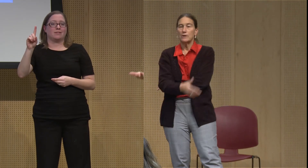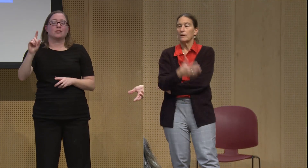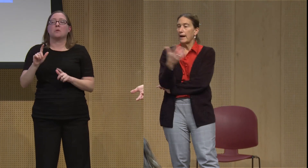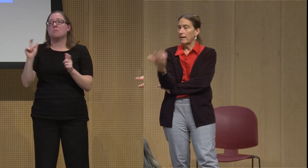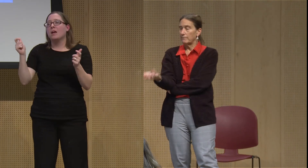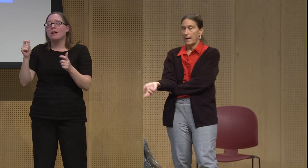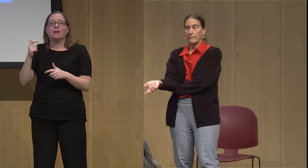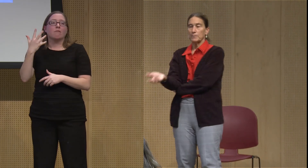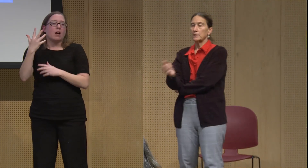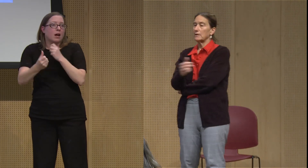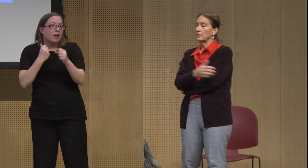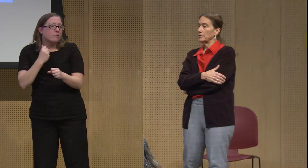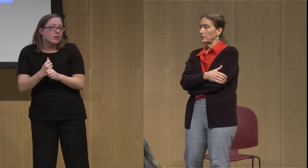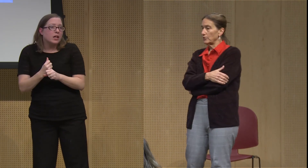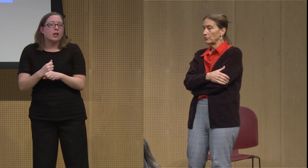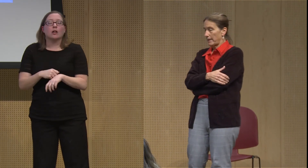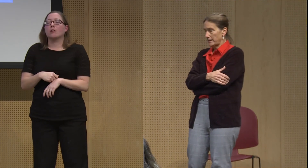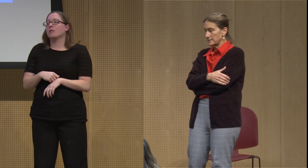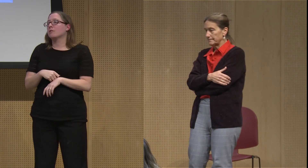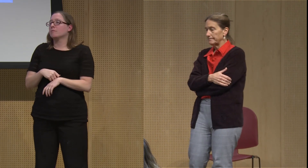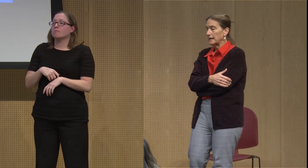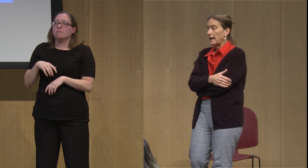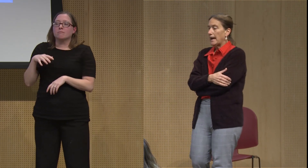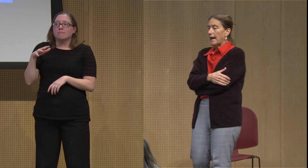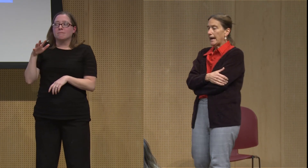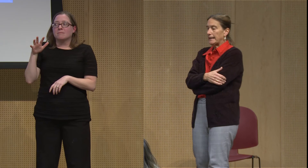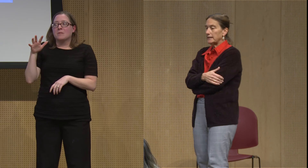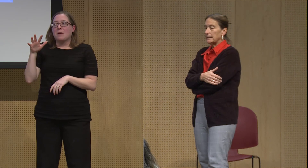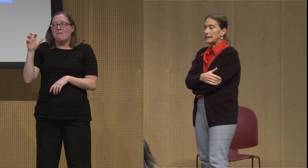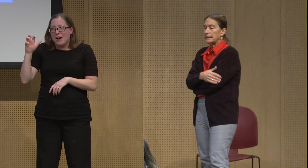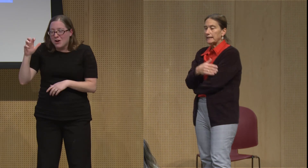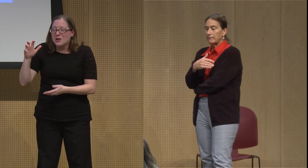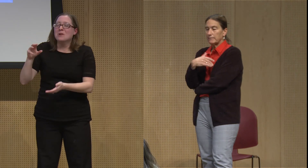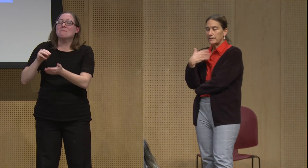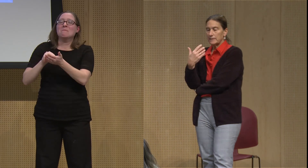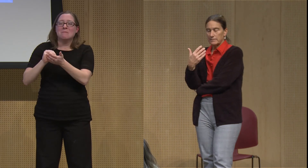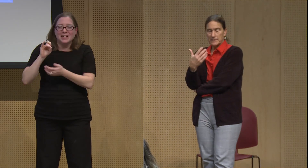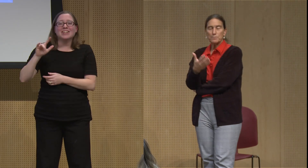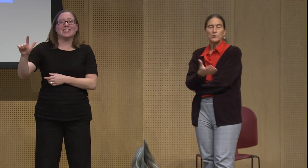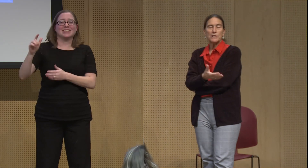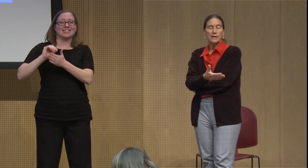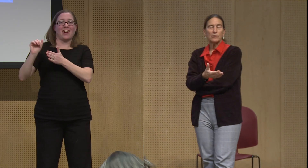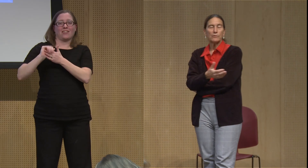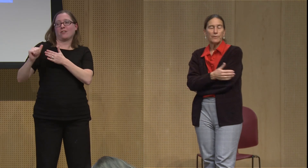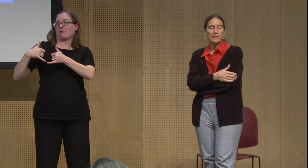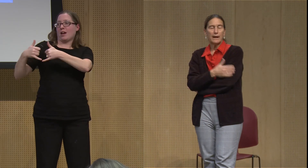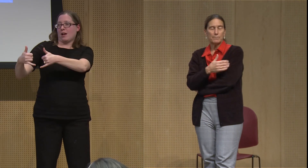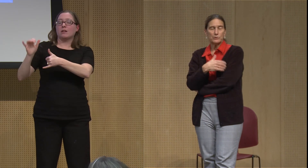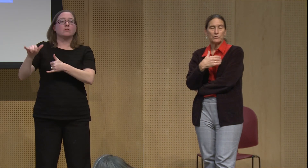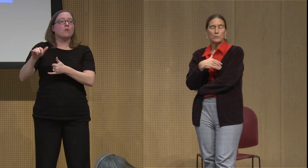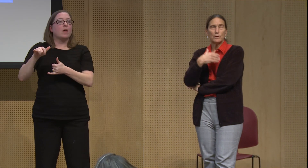HALF-A-MILLION- DOLLAR-A-YEAR GRANTS. AND THIS PARTICULAR FUNDING OPPORTUNITY WAS